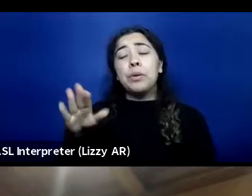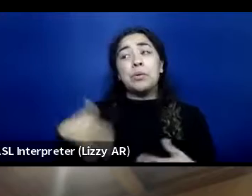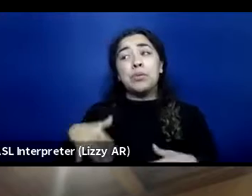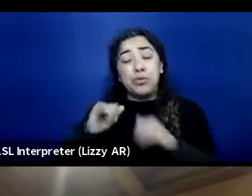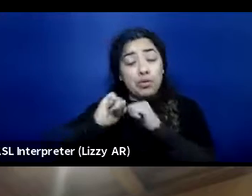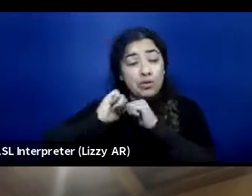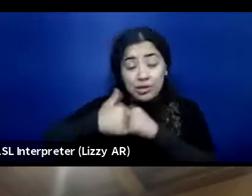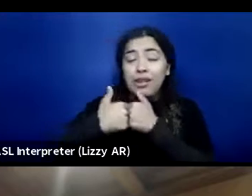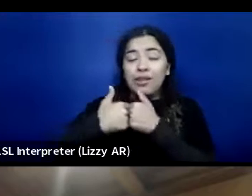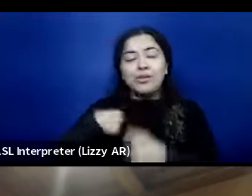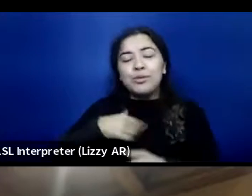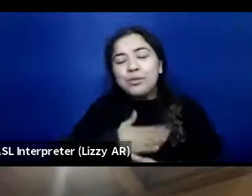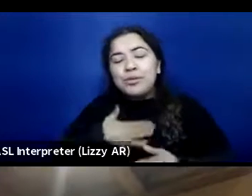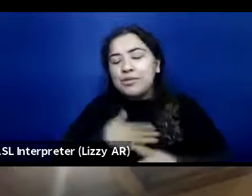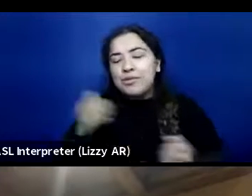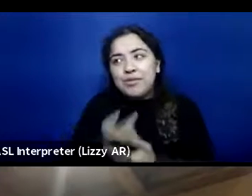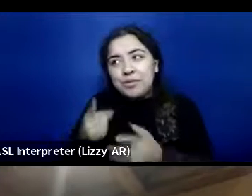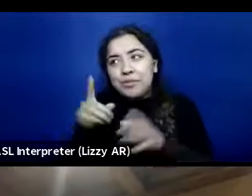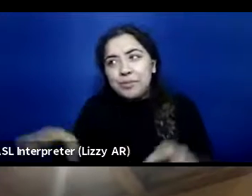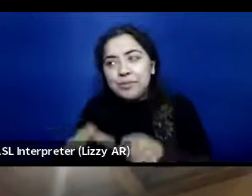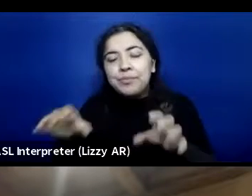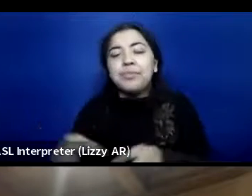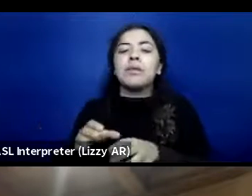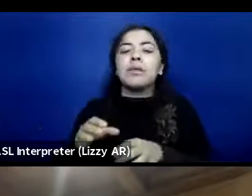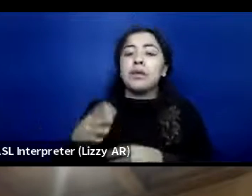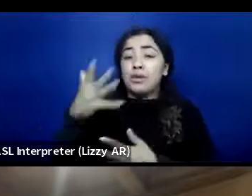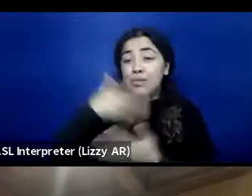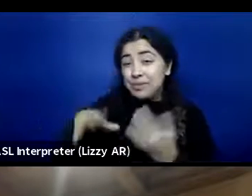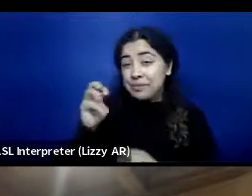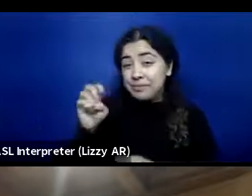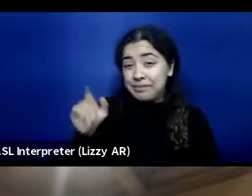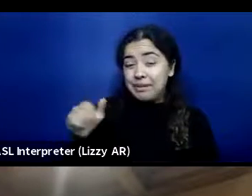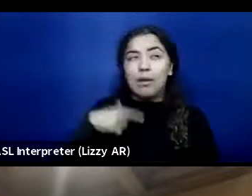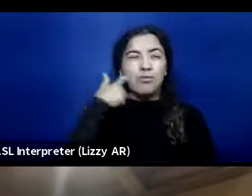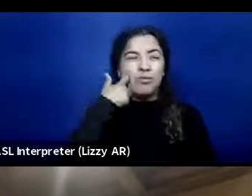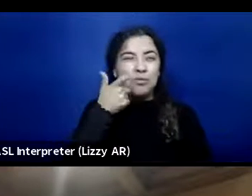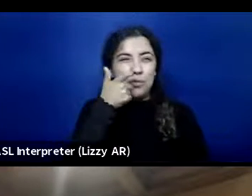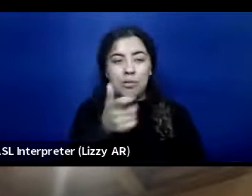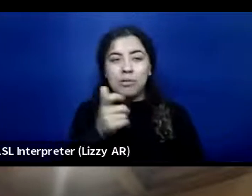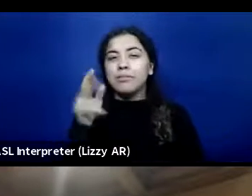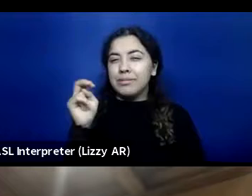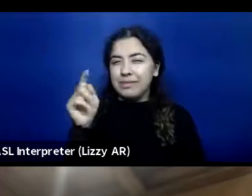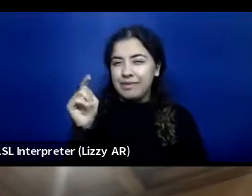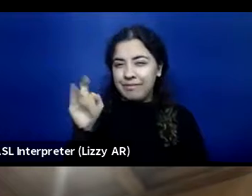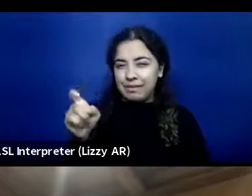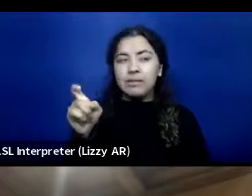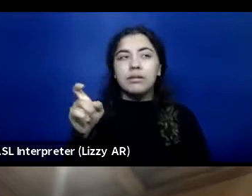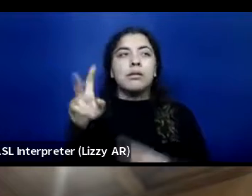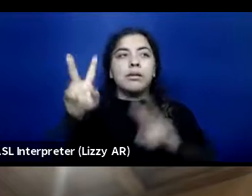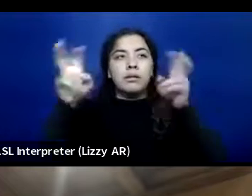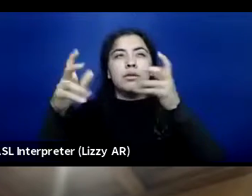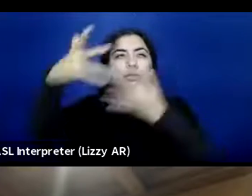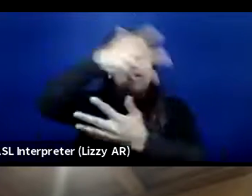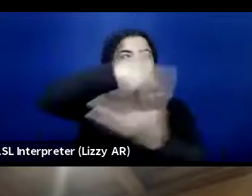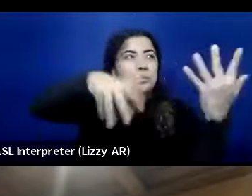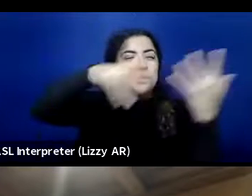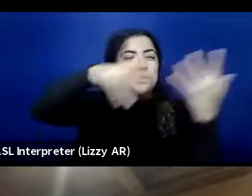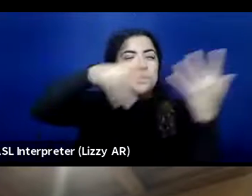I was just watching "Social Dilemma" on Netflix. So, you know, our life has changed a lot.